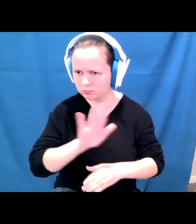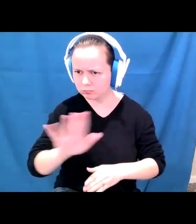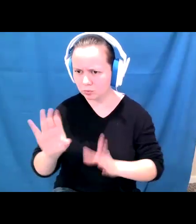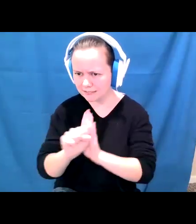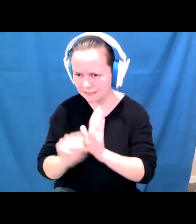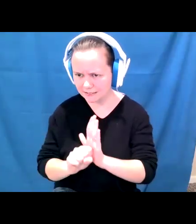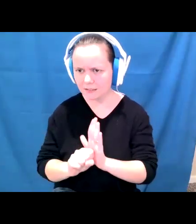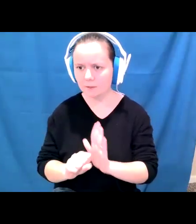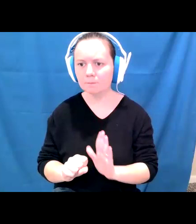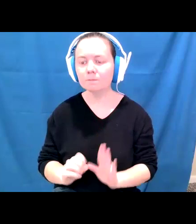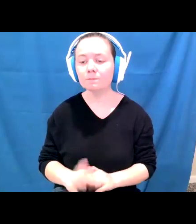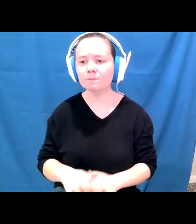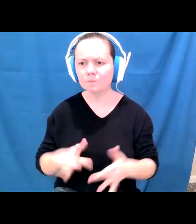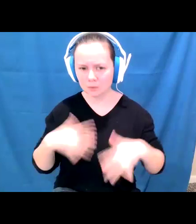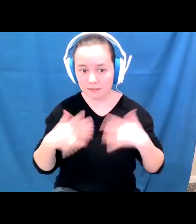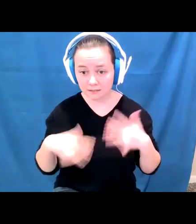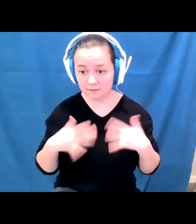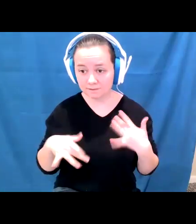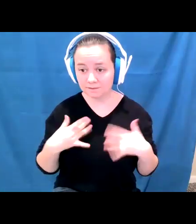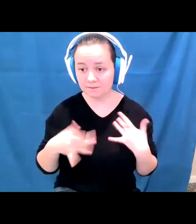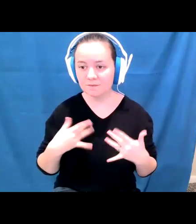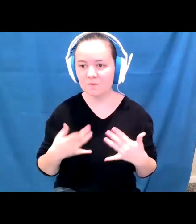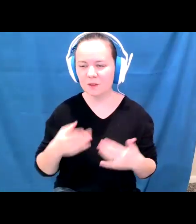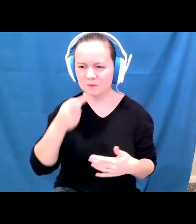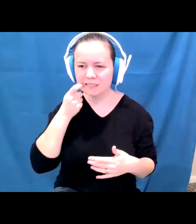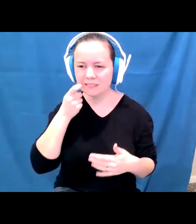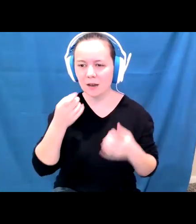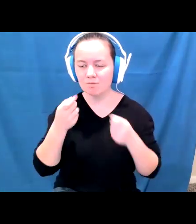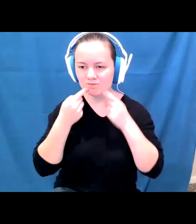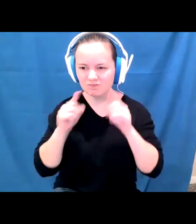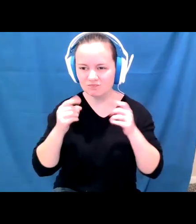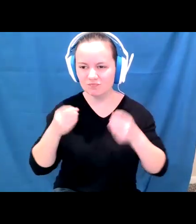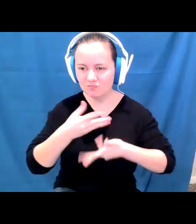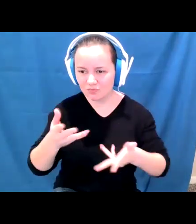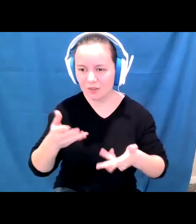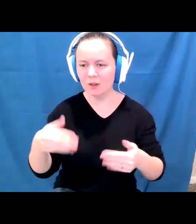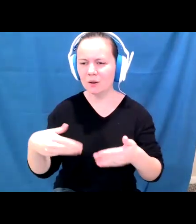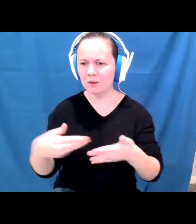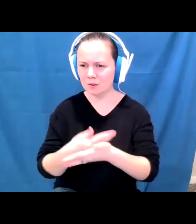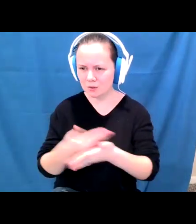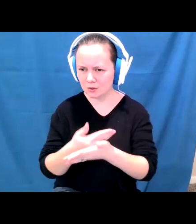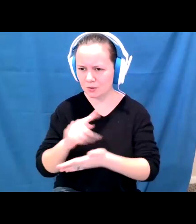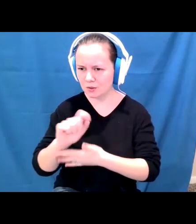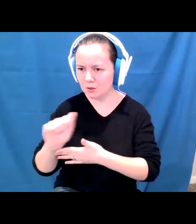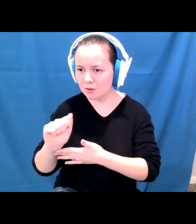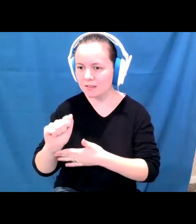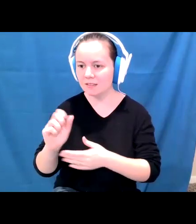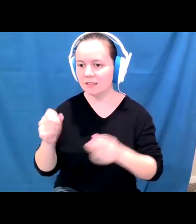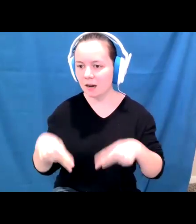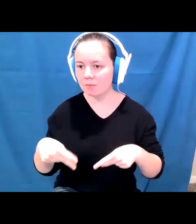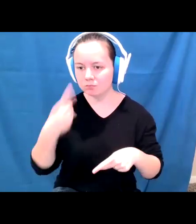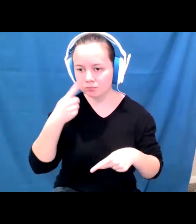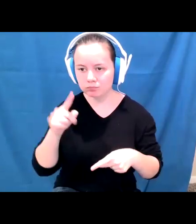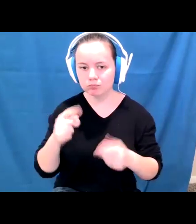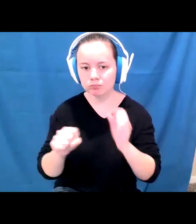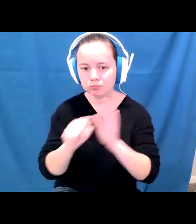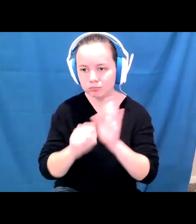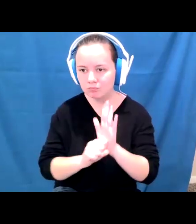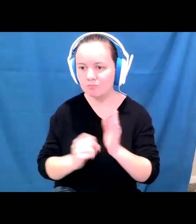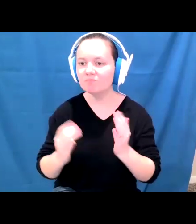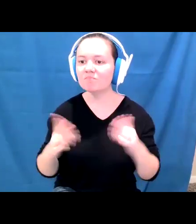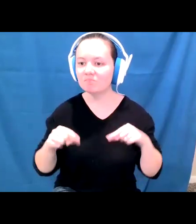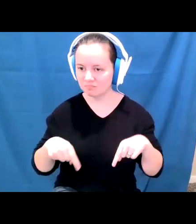We are so excited to have recently announced a number of new TA opportunities for states and that really is the focus of today's call.